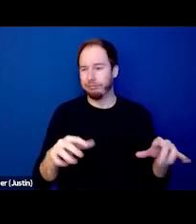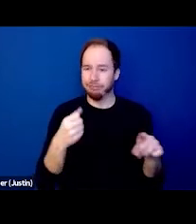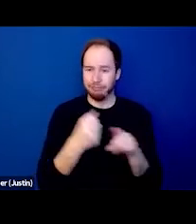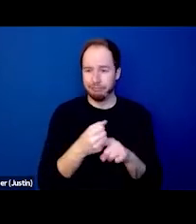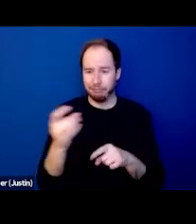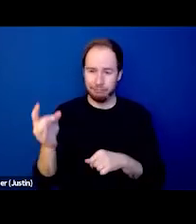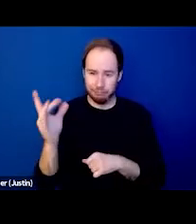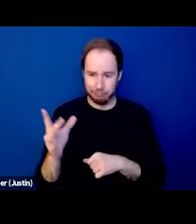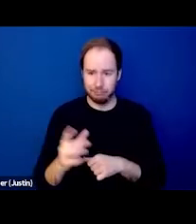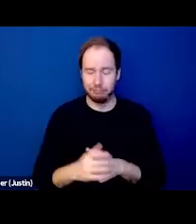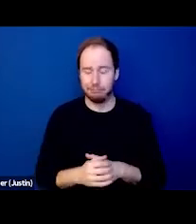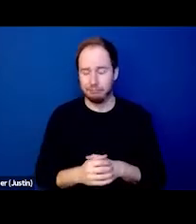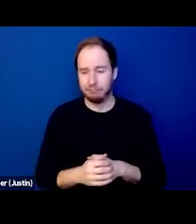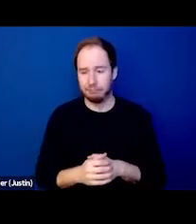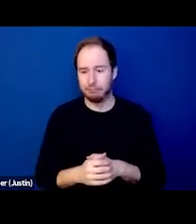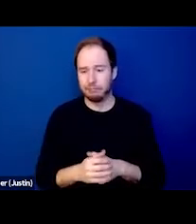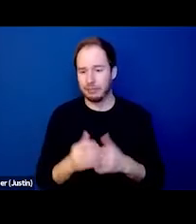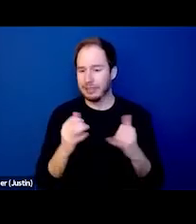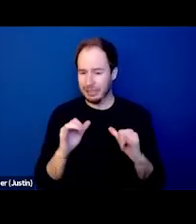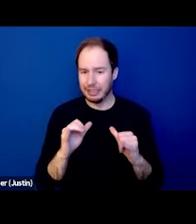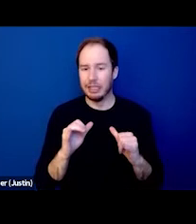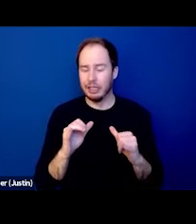and are still feeling those effects today.